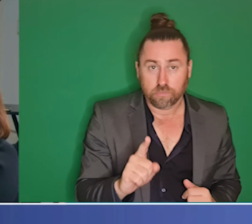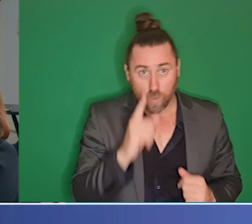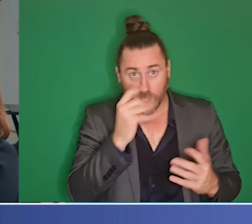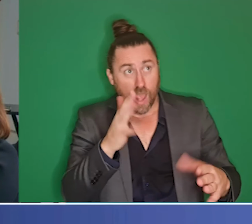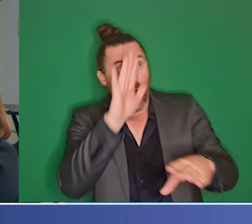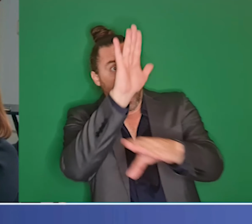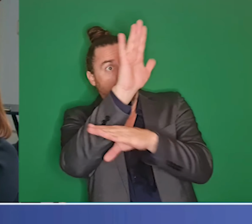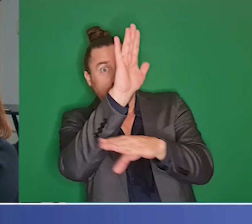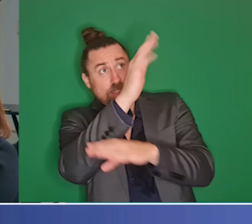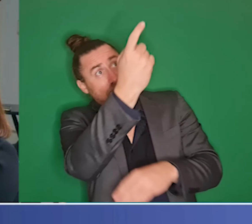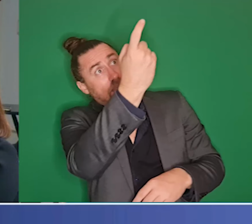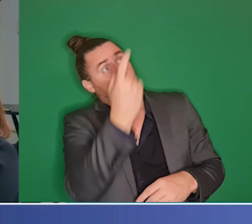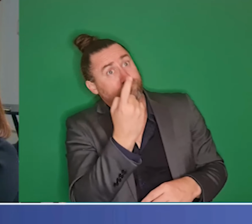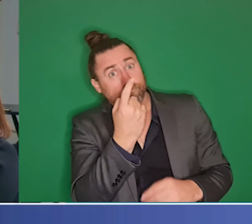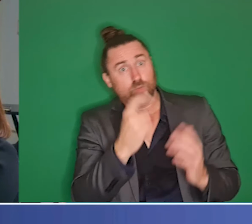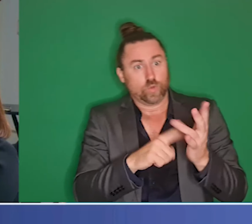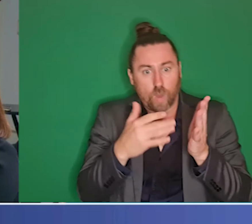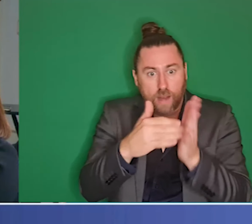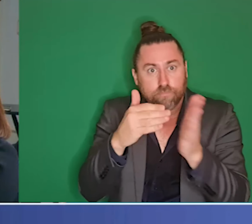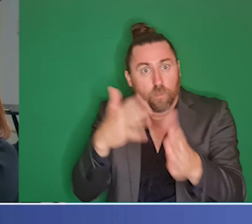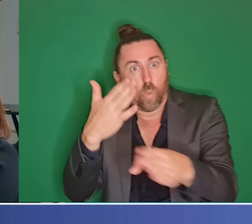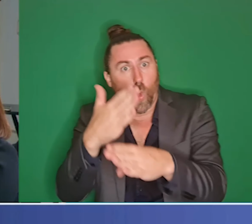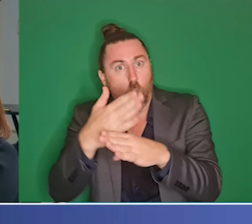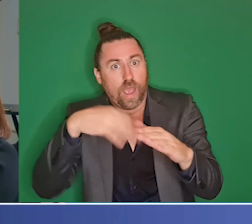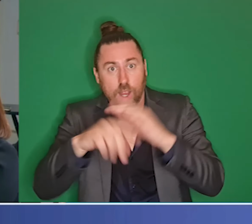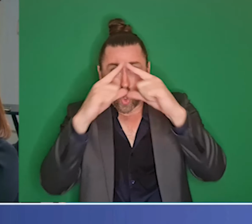to come in, to sort of easing that process of skilled migration?